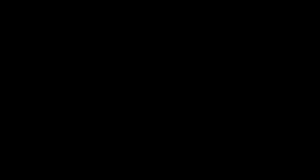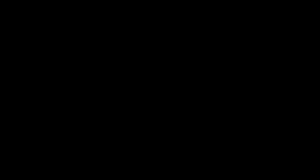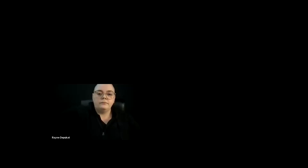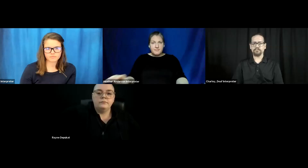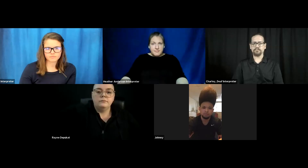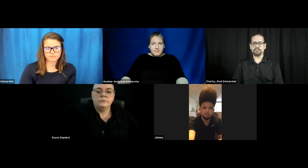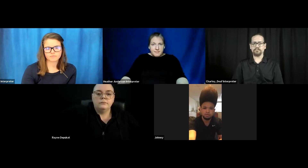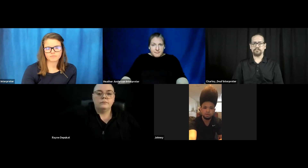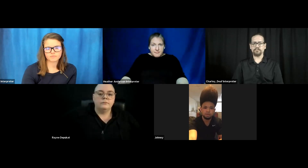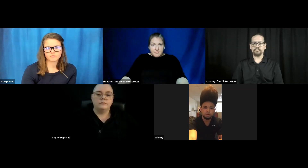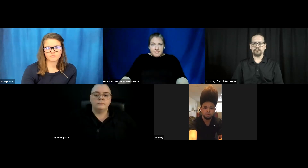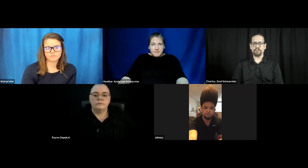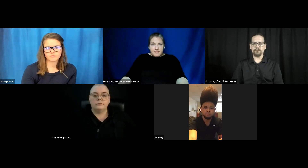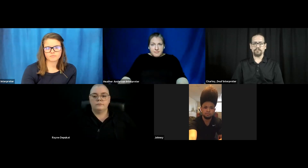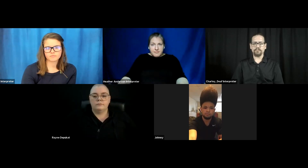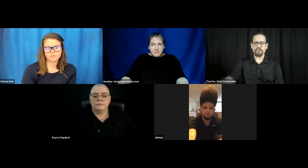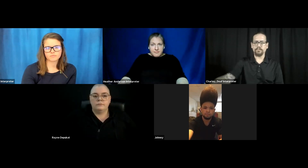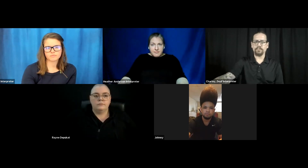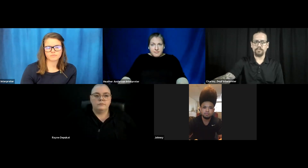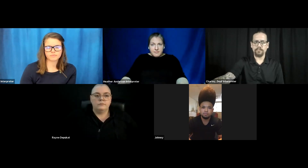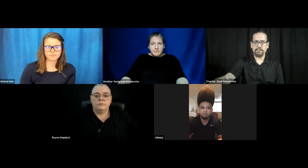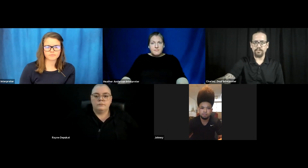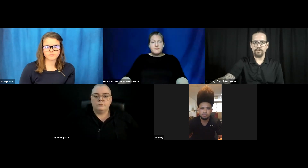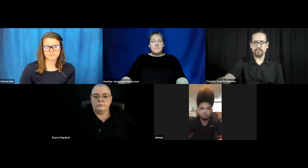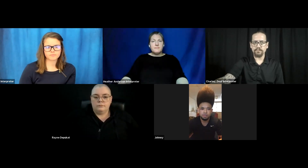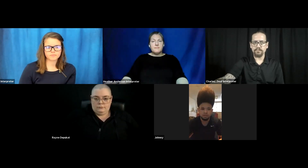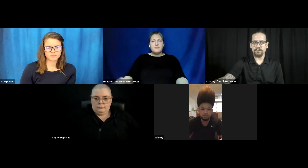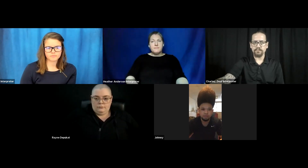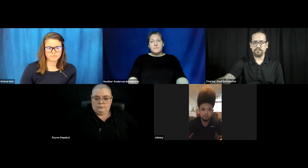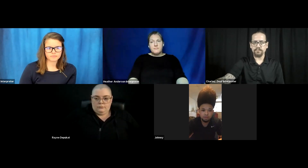yes to this picture off, just to take our videos. I think we can go ahead and get started so you can turn your video off.